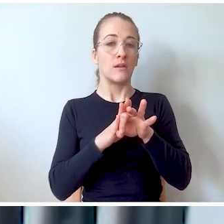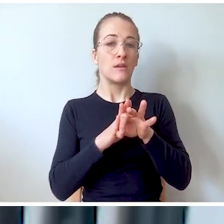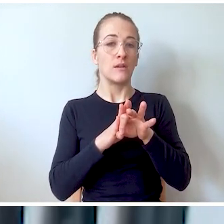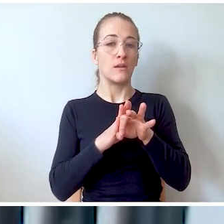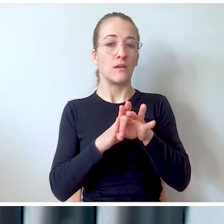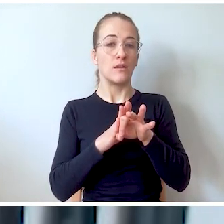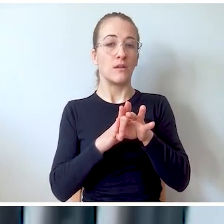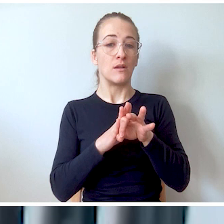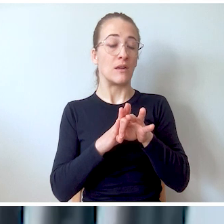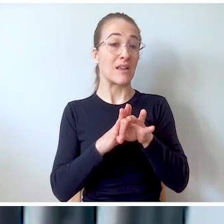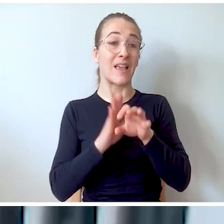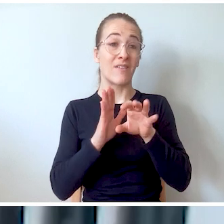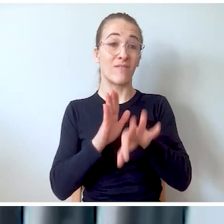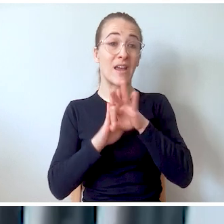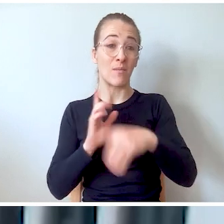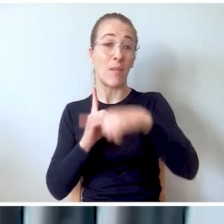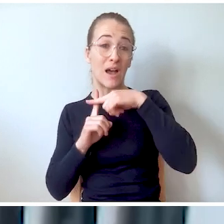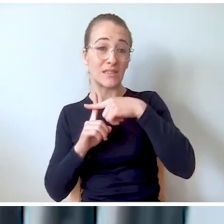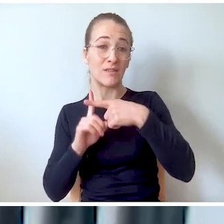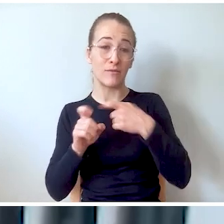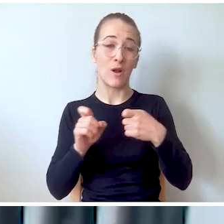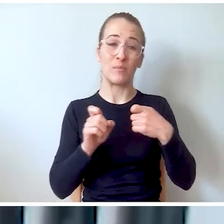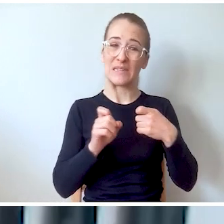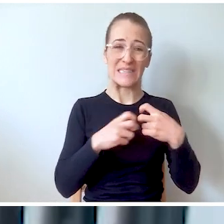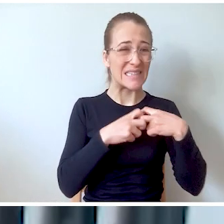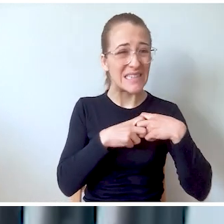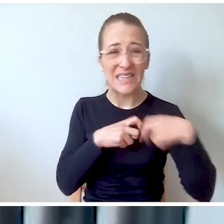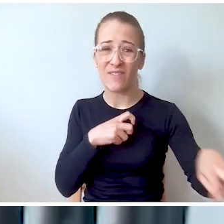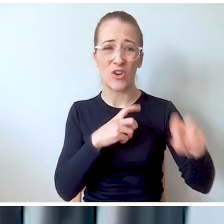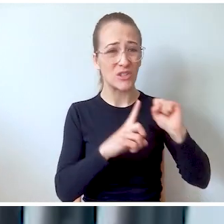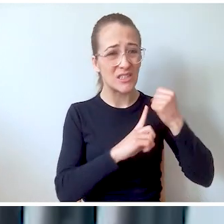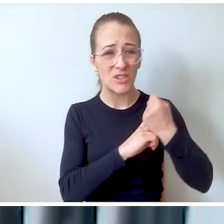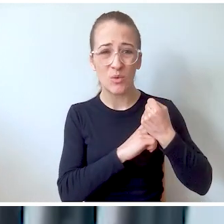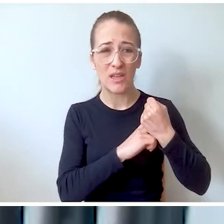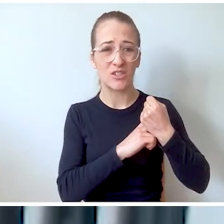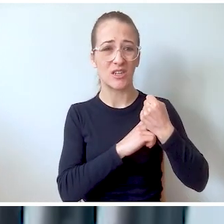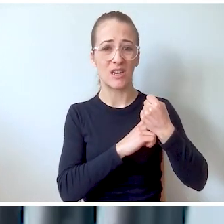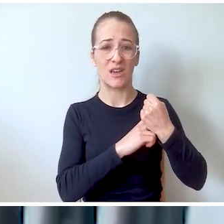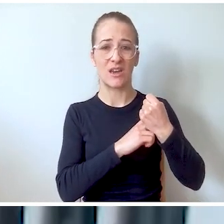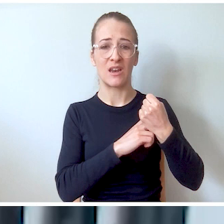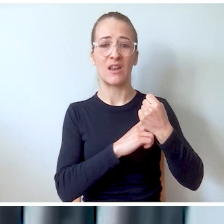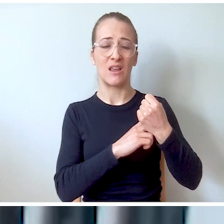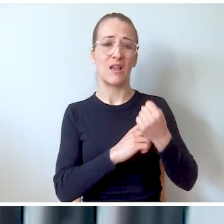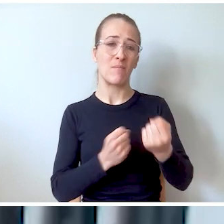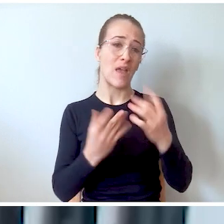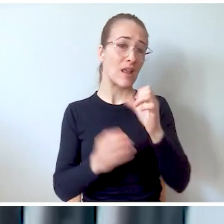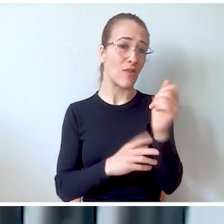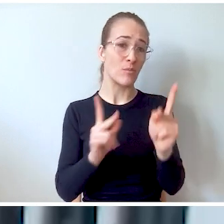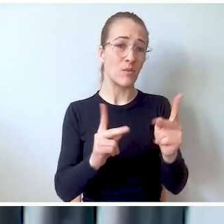most assuredly a difficult set of circumstances or a more difficult set of circumstances than many other people live with.